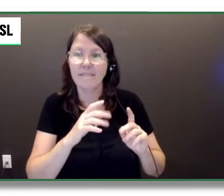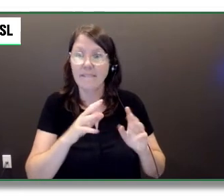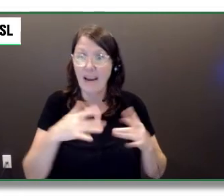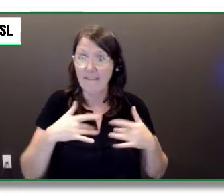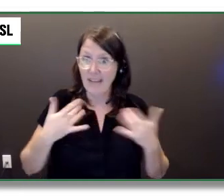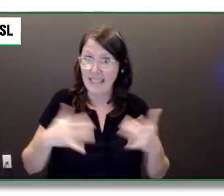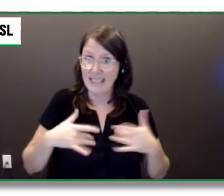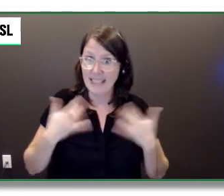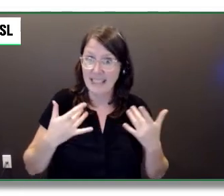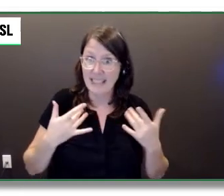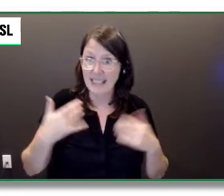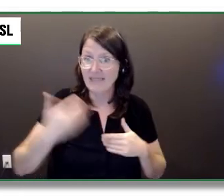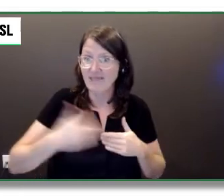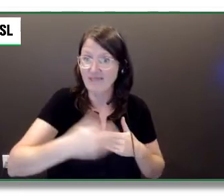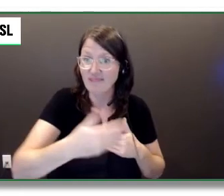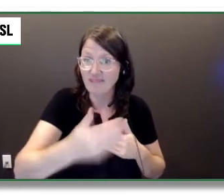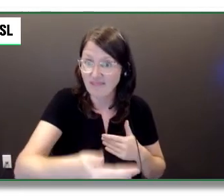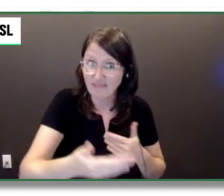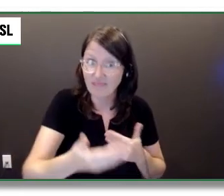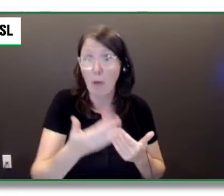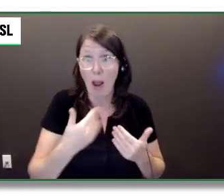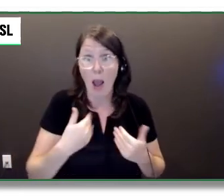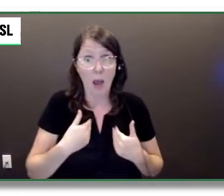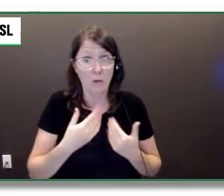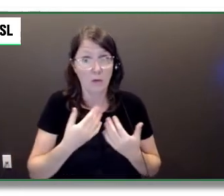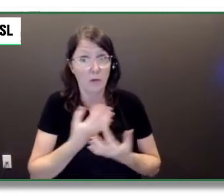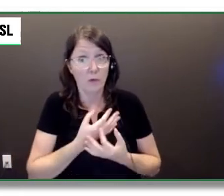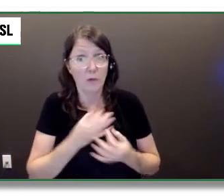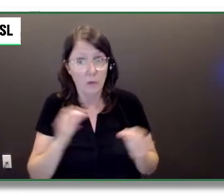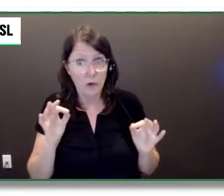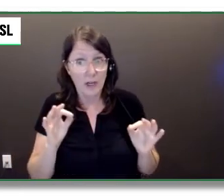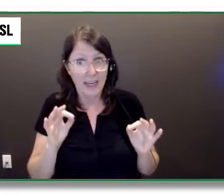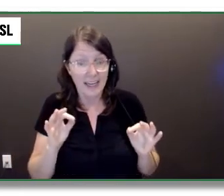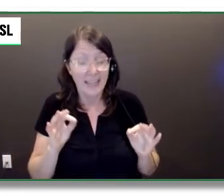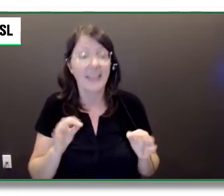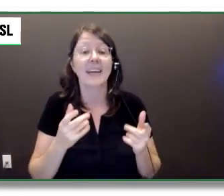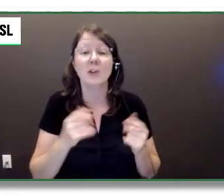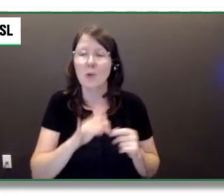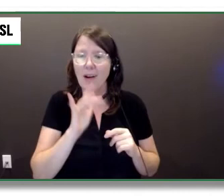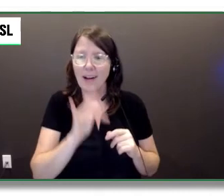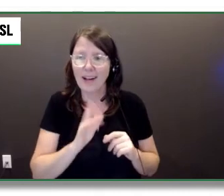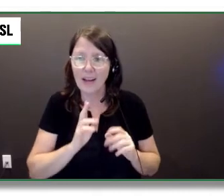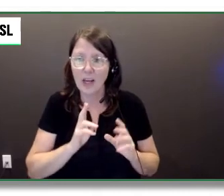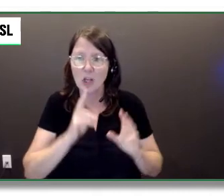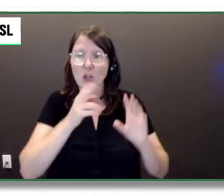free as well where they actually give you nature therapy activities over Zoom